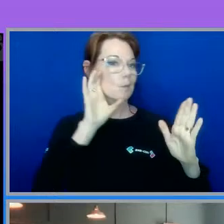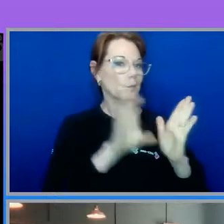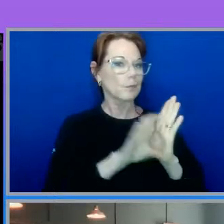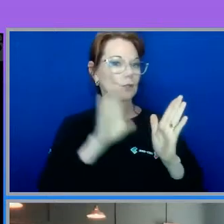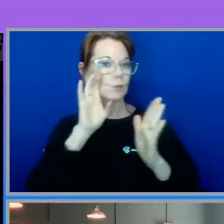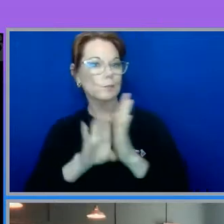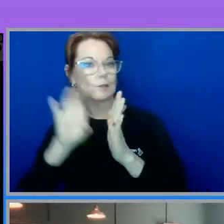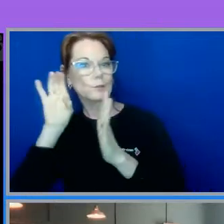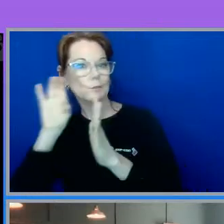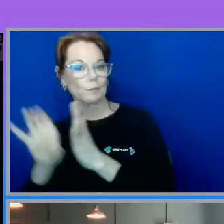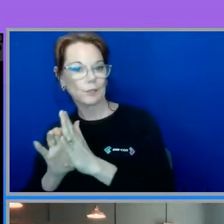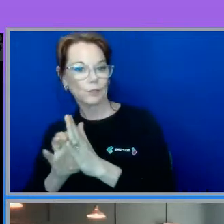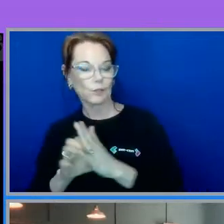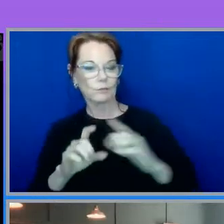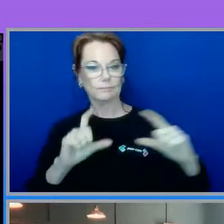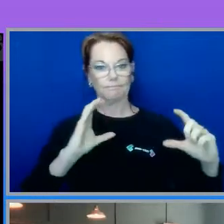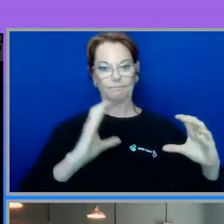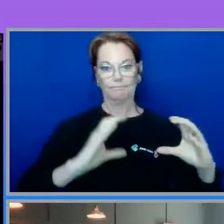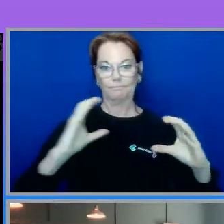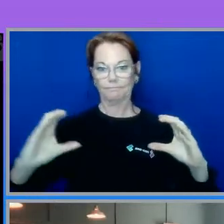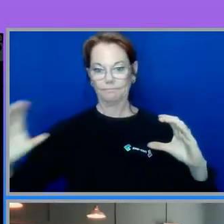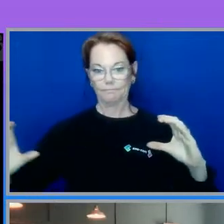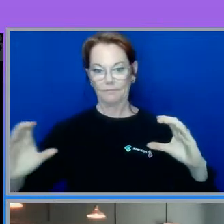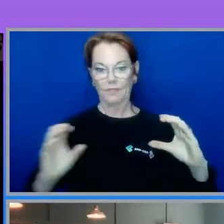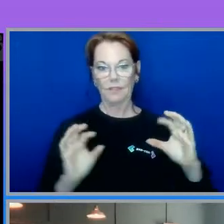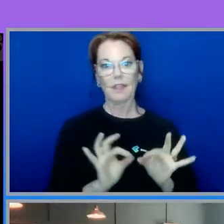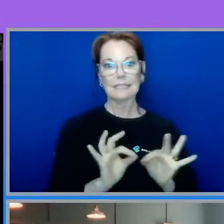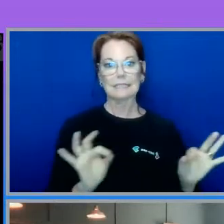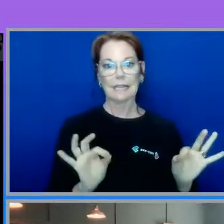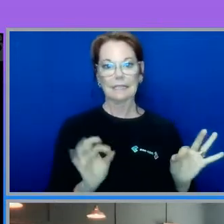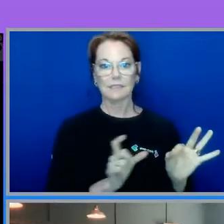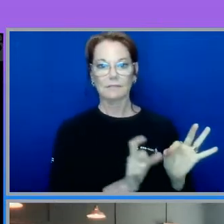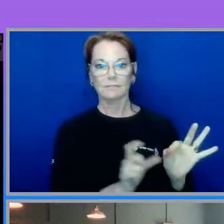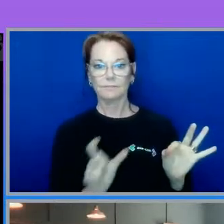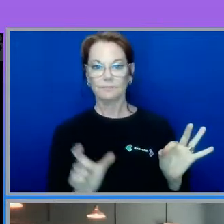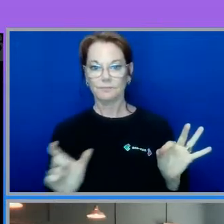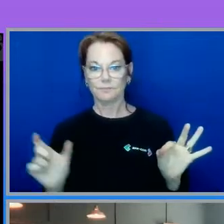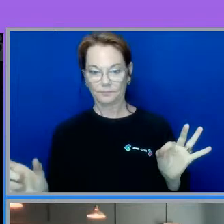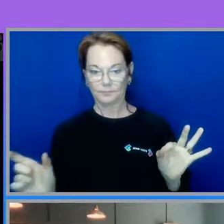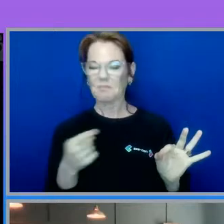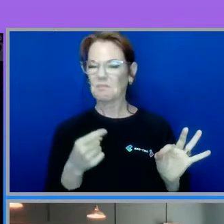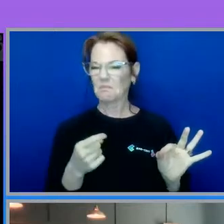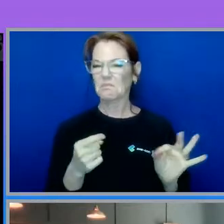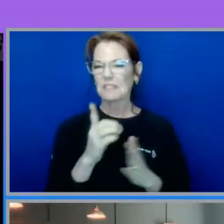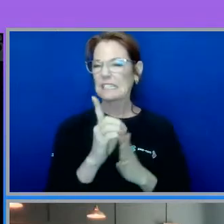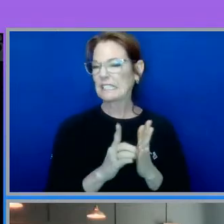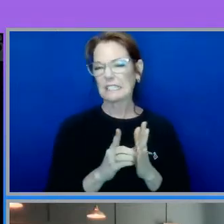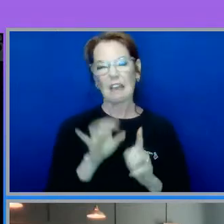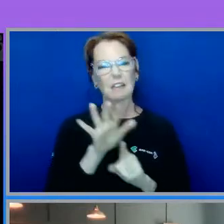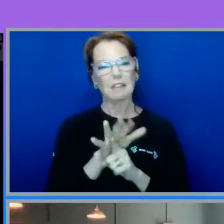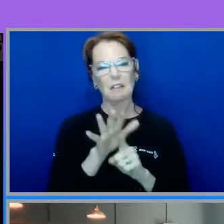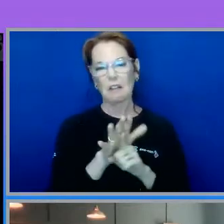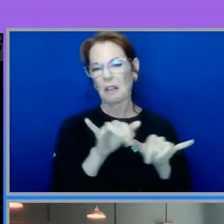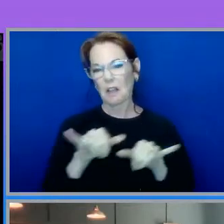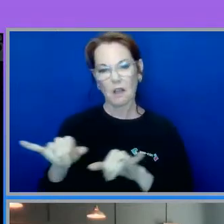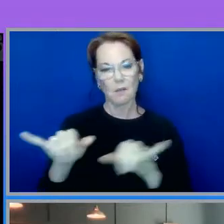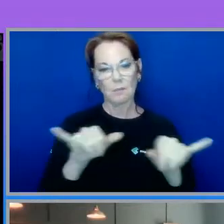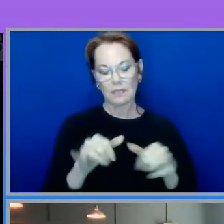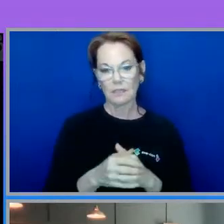title, text, and a Learn More link. There is also this view all link. This is a very common design because we can perceive